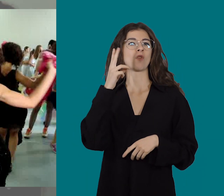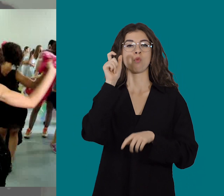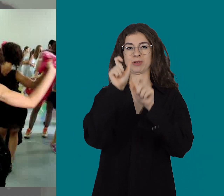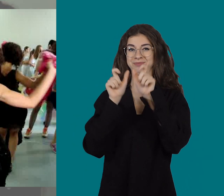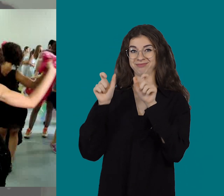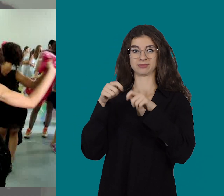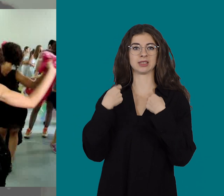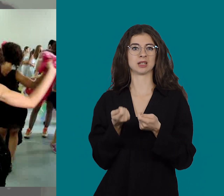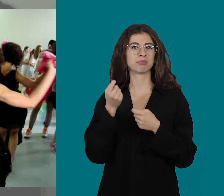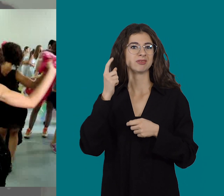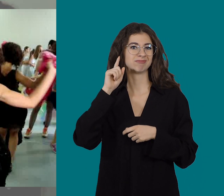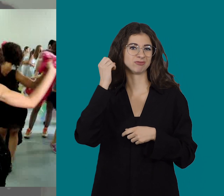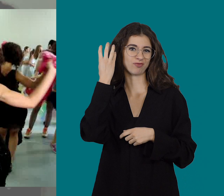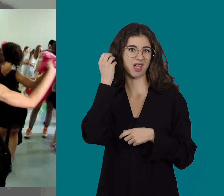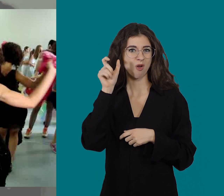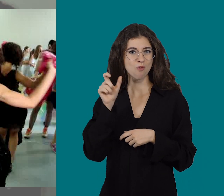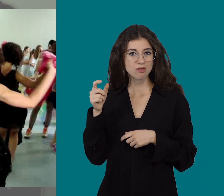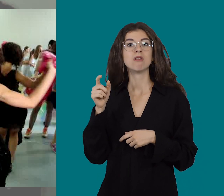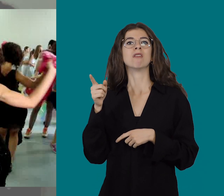Because within the group there are hard-of-hearing dancers